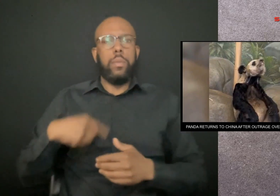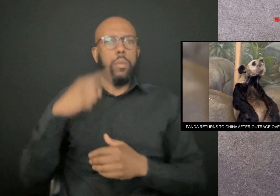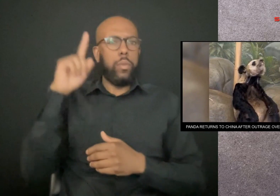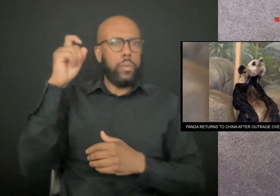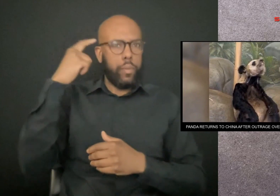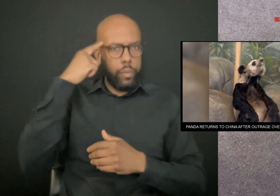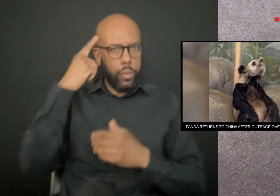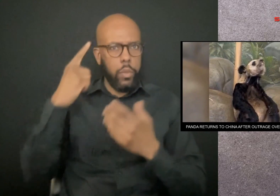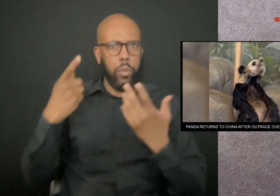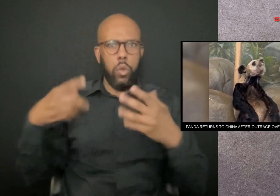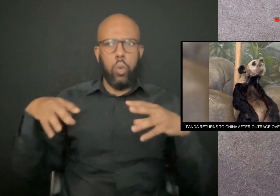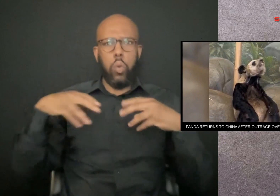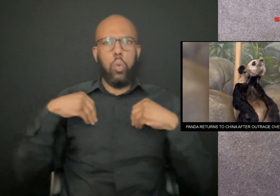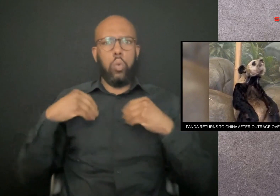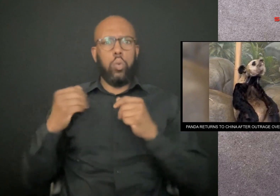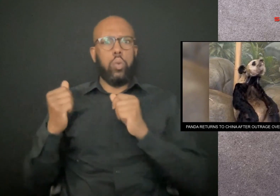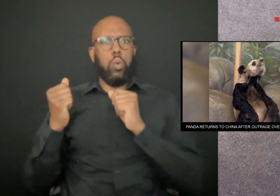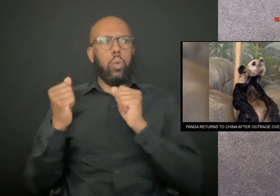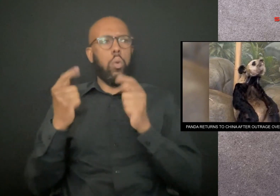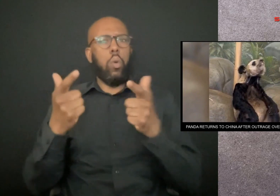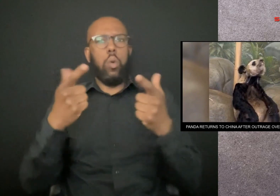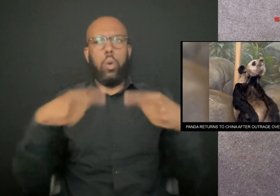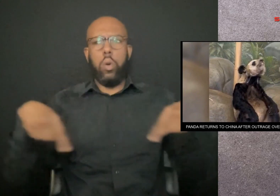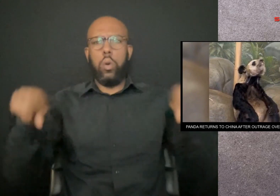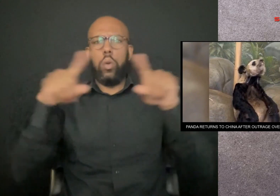The Chinese government owns all the great pandas in the world.